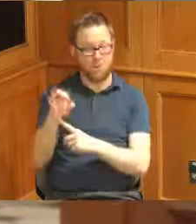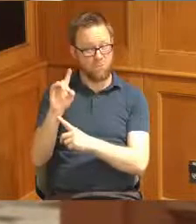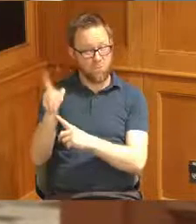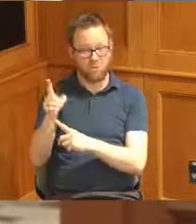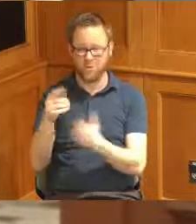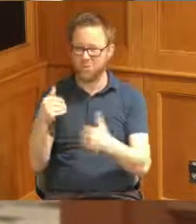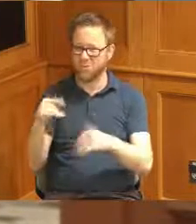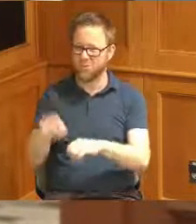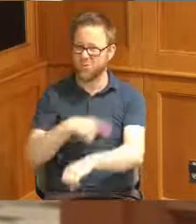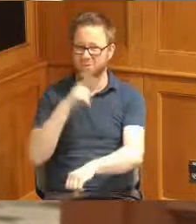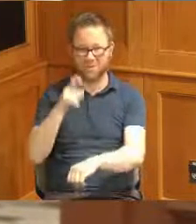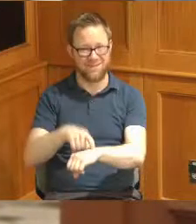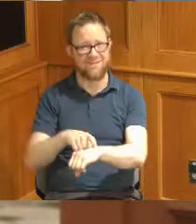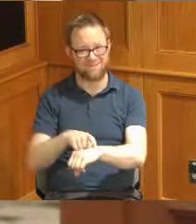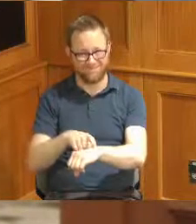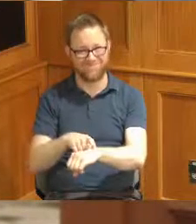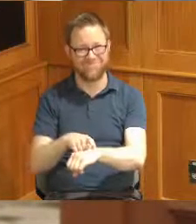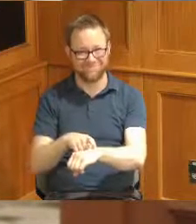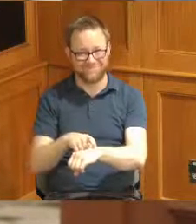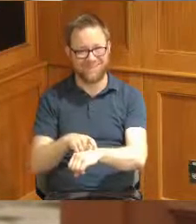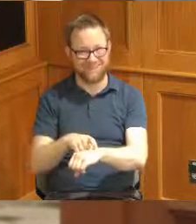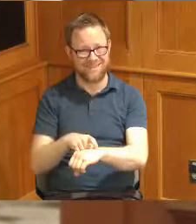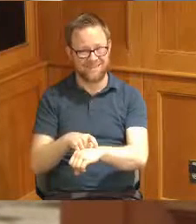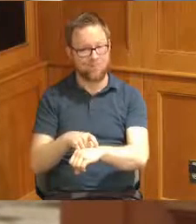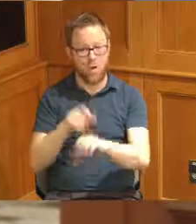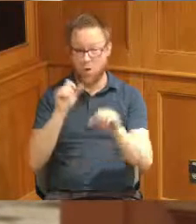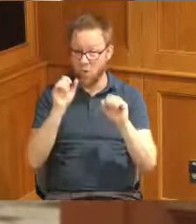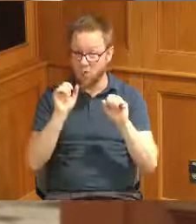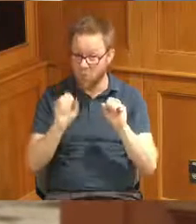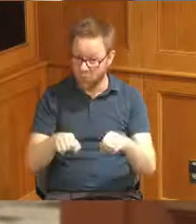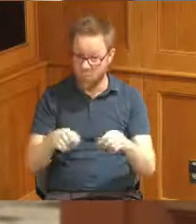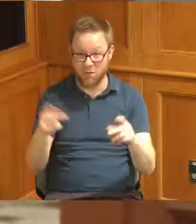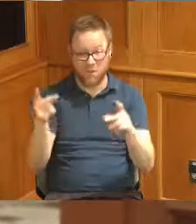long time we were able to minimize that it could have been much much worse had we not known that